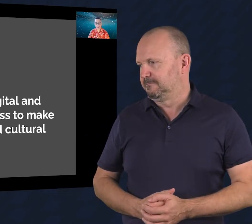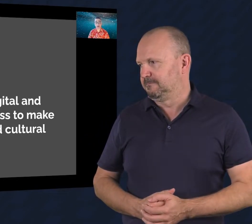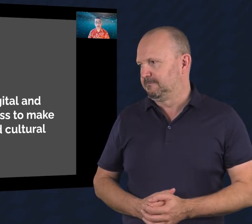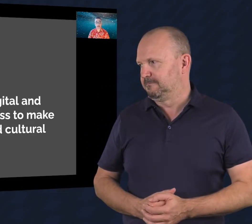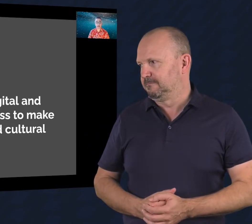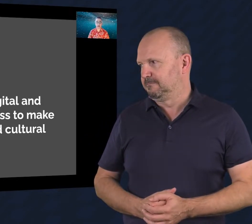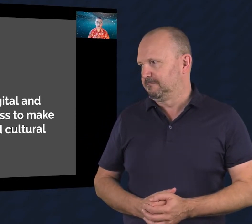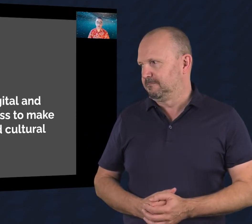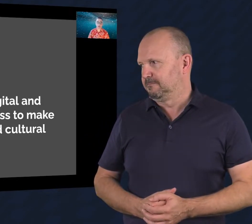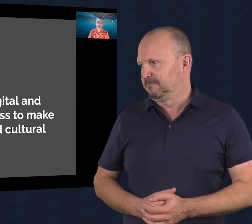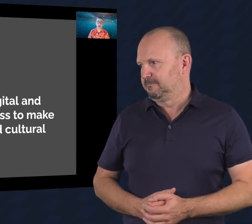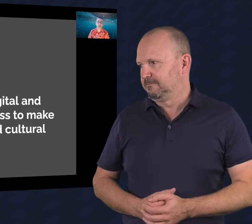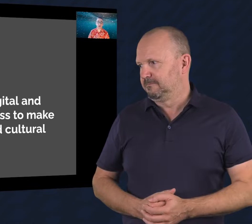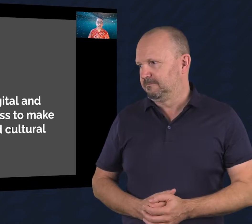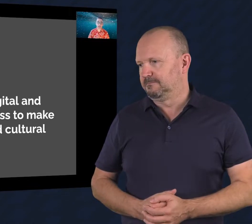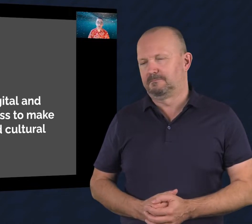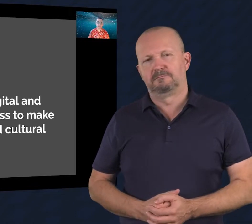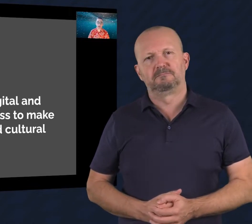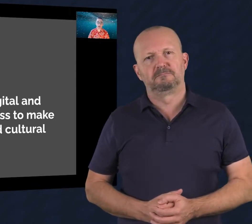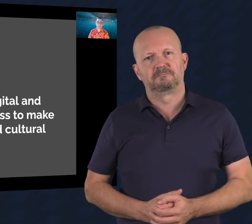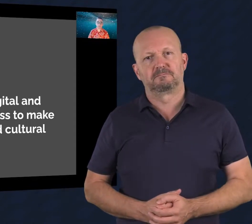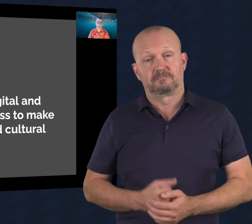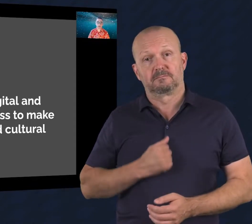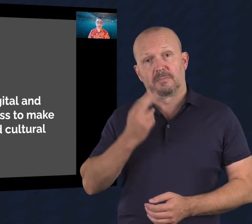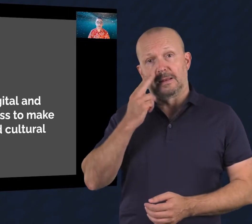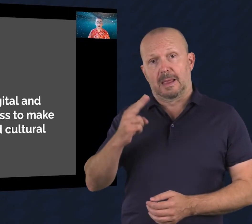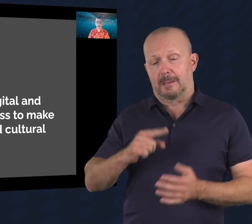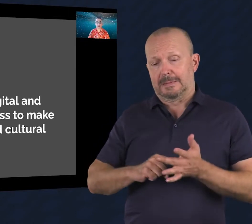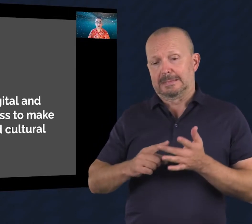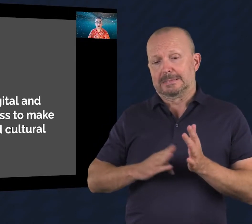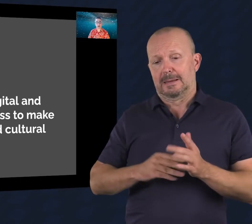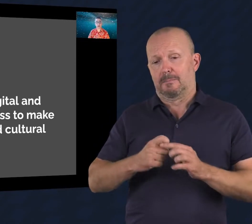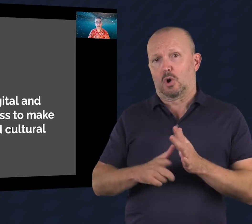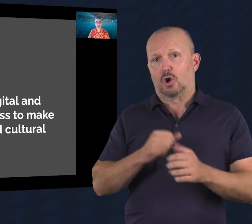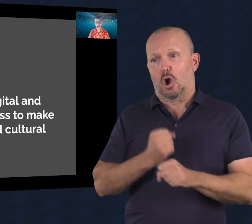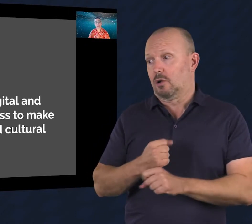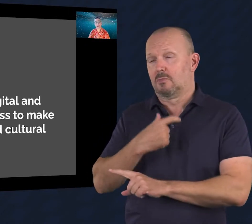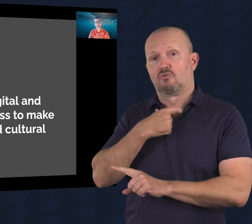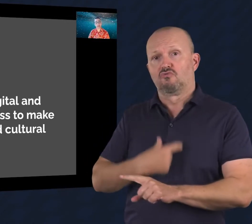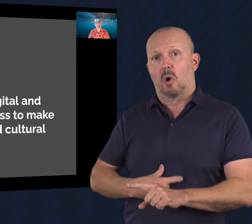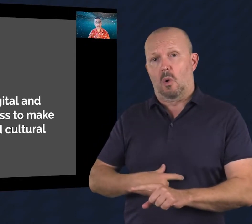Nō reira, Tēnā koutou, tēnā koutou, tēnā tatou katoa. My name is Tim Kong, and I'm here today in my capacity